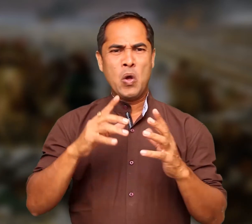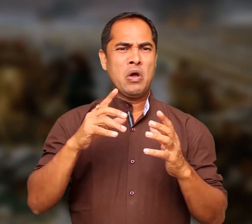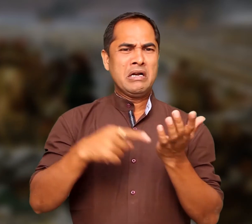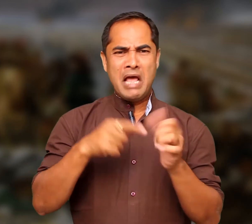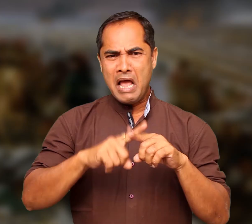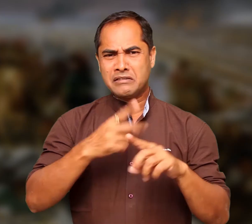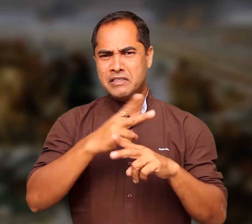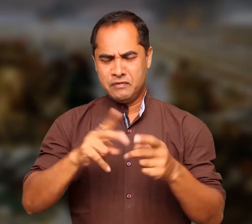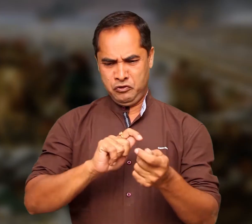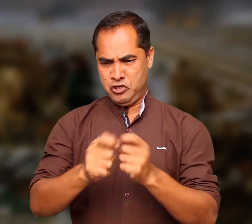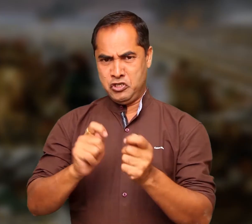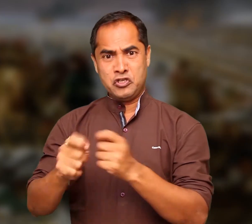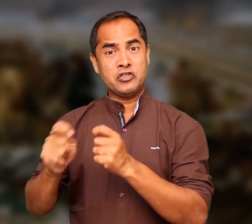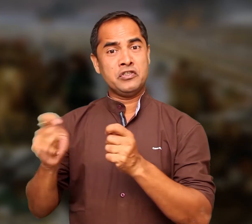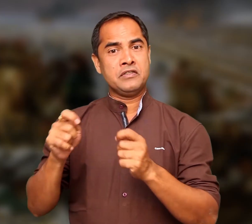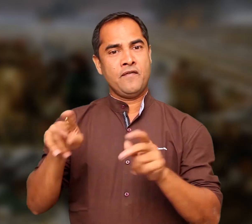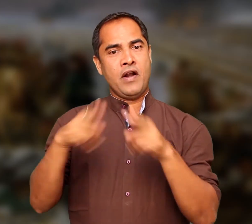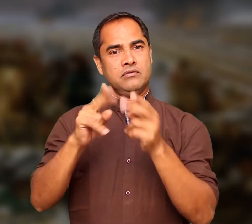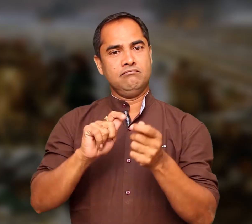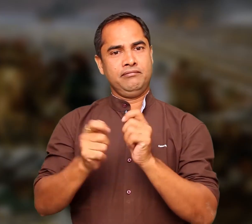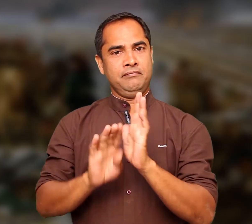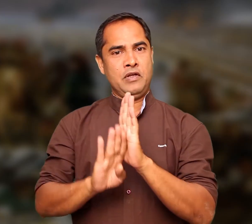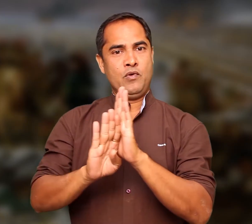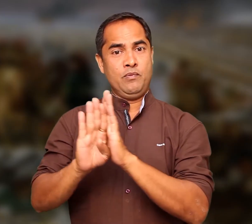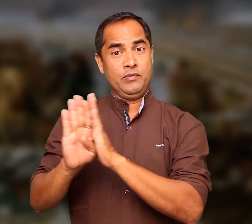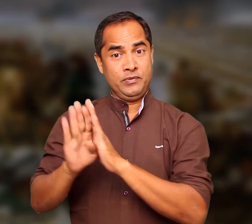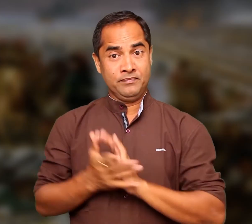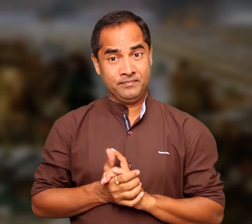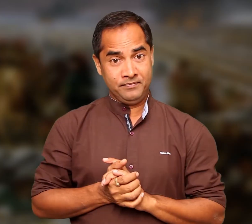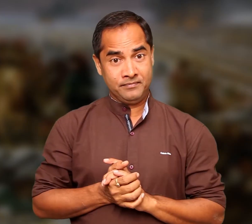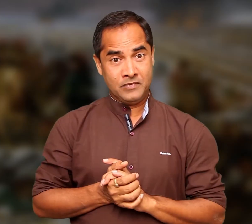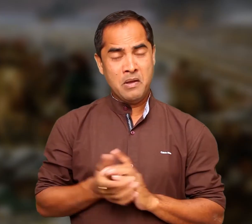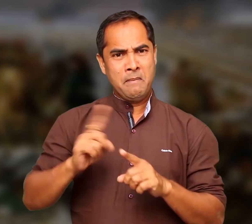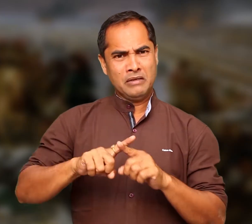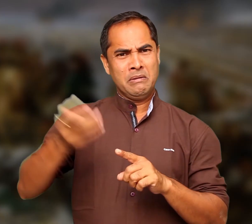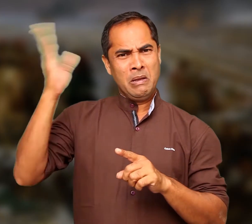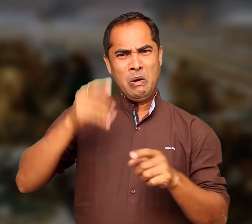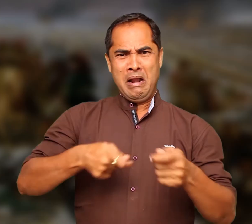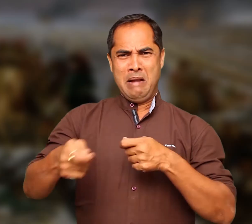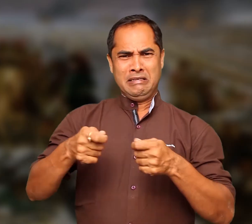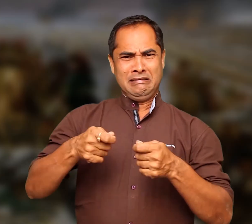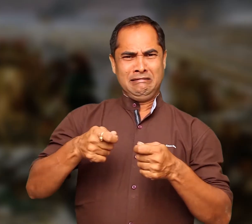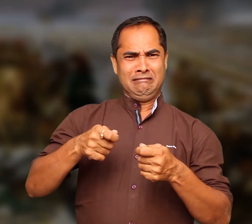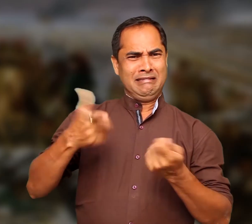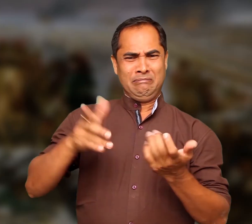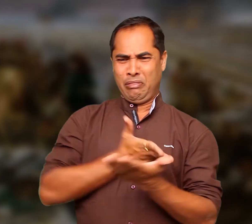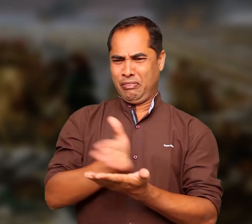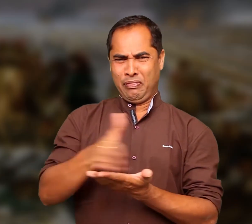as he did in France. The earlier complicated and complex systems of